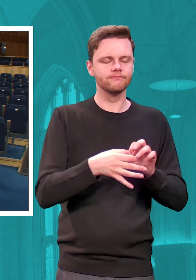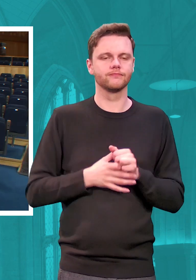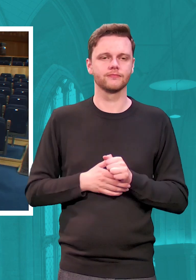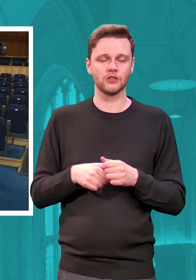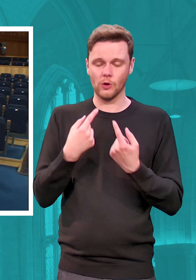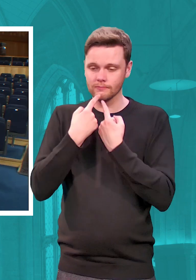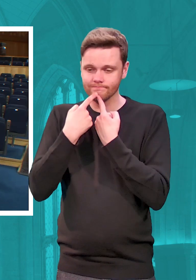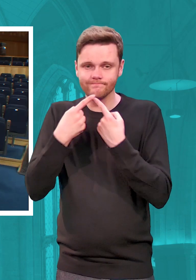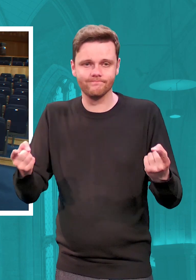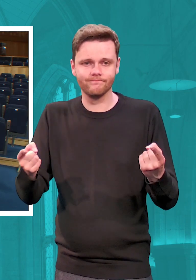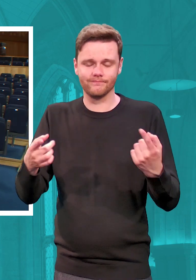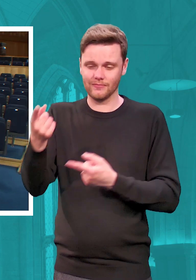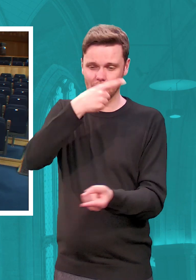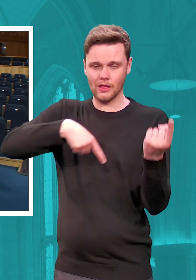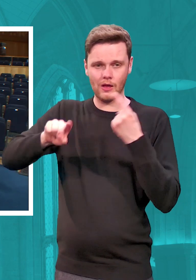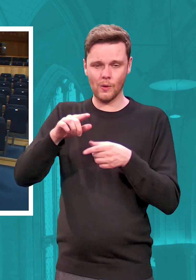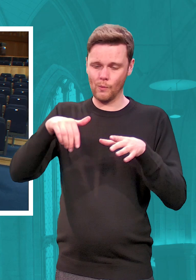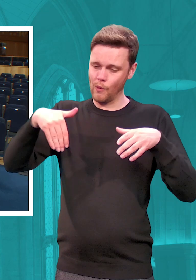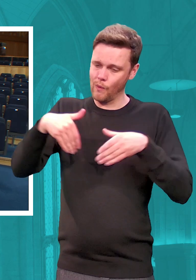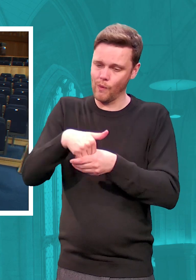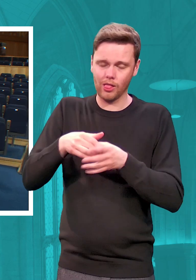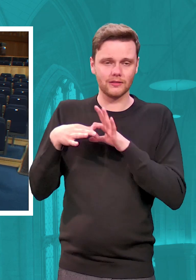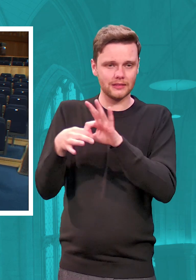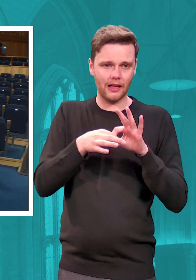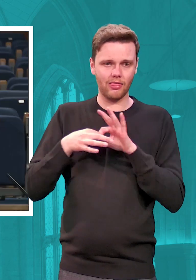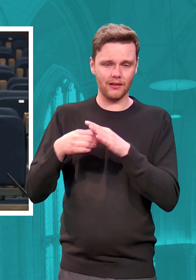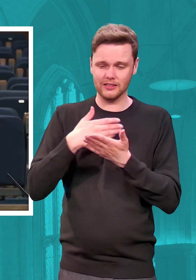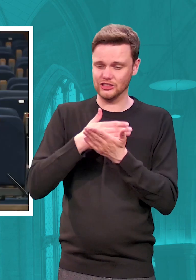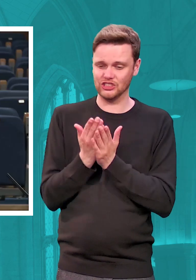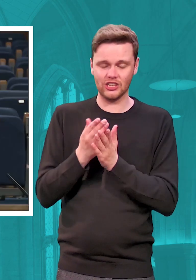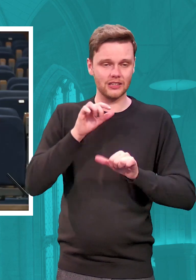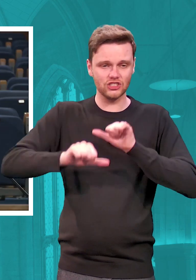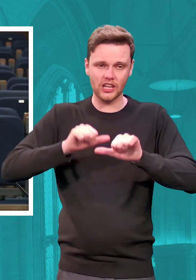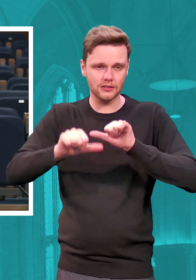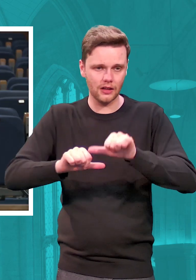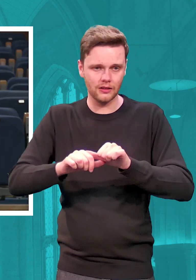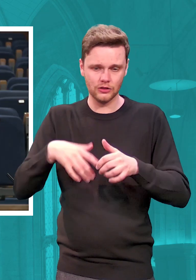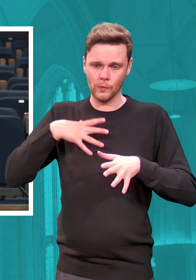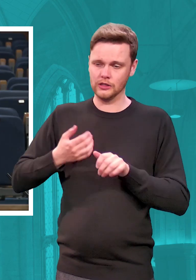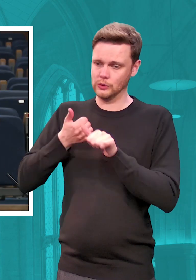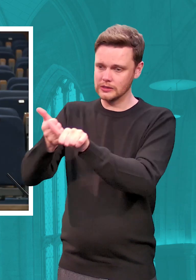is that we are in this together, and it's a shared agenda, and we need to support one another on this journey.